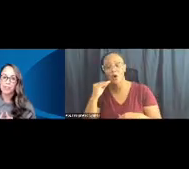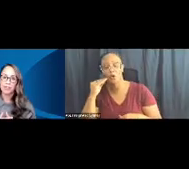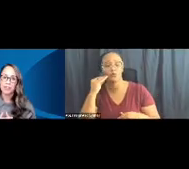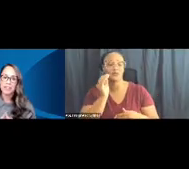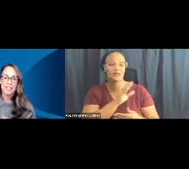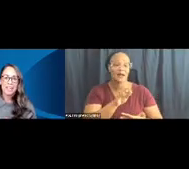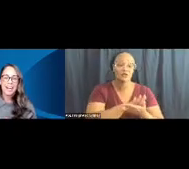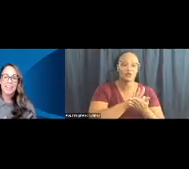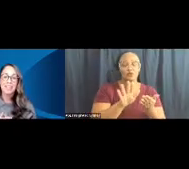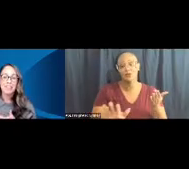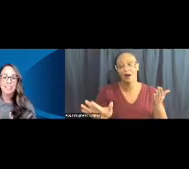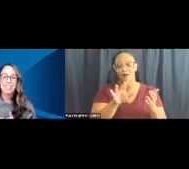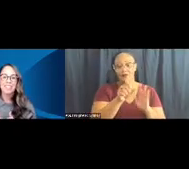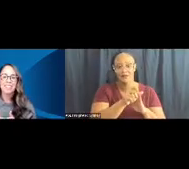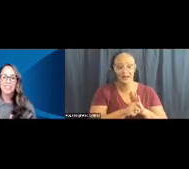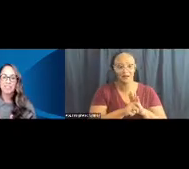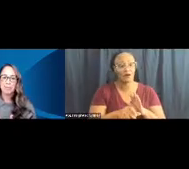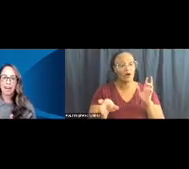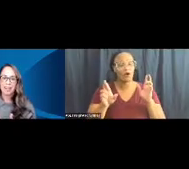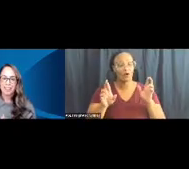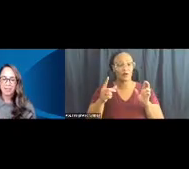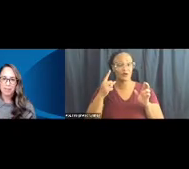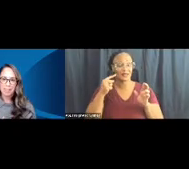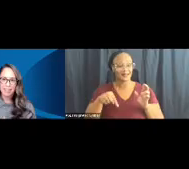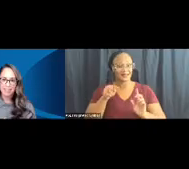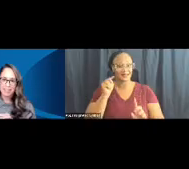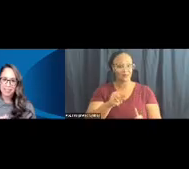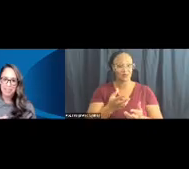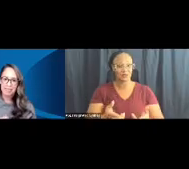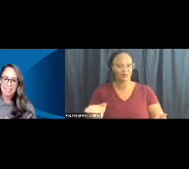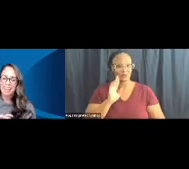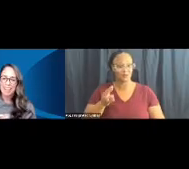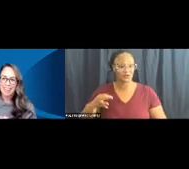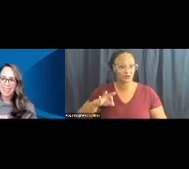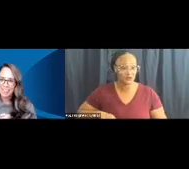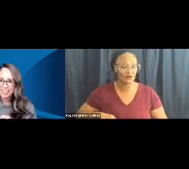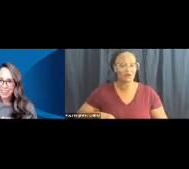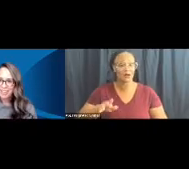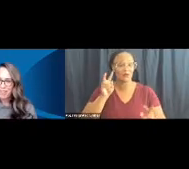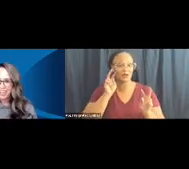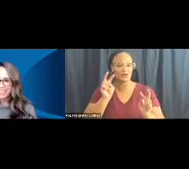resource useful and look forward to hearing your feedback as the work continues. Thank you. And